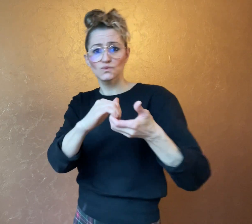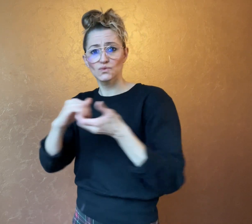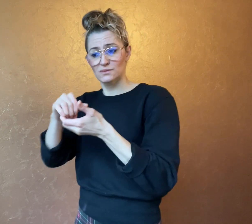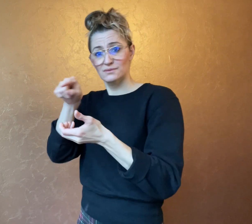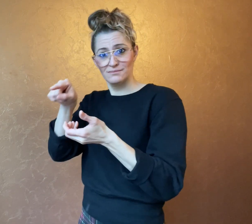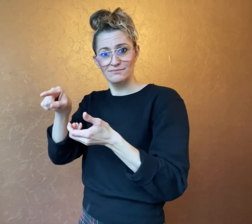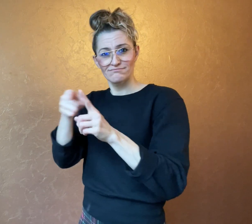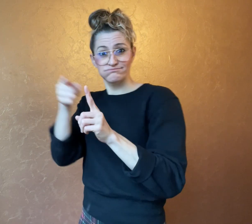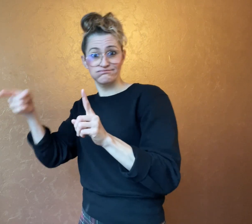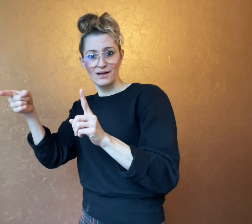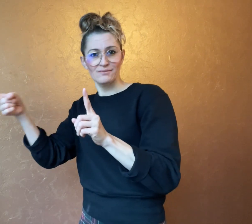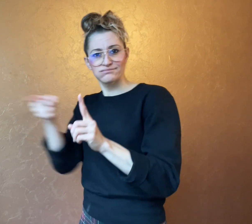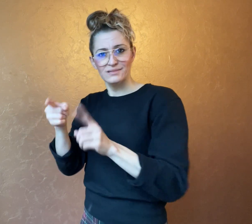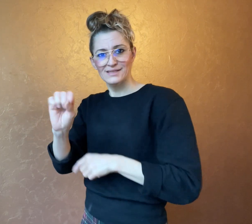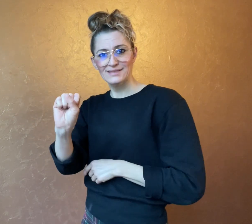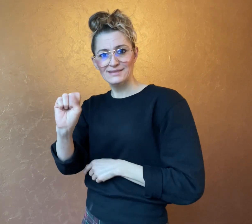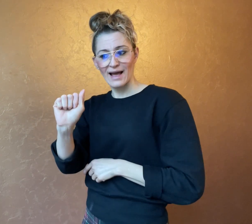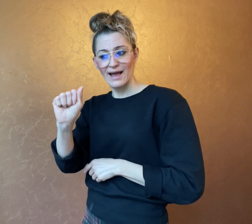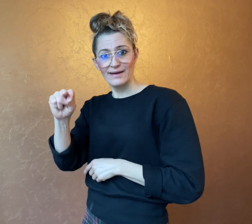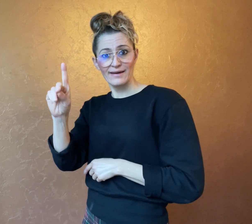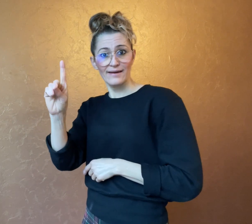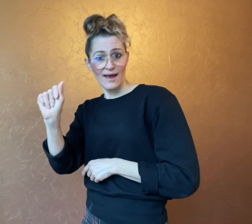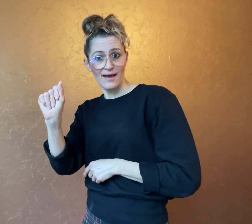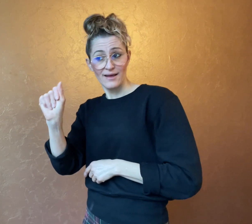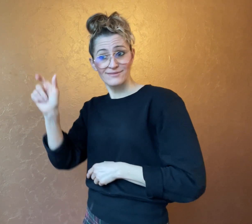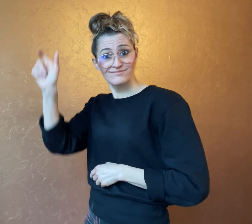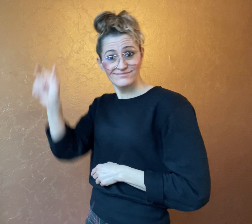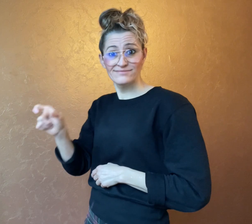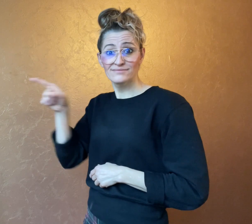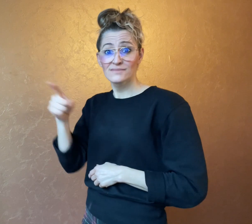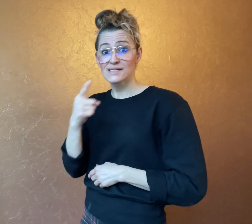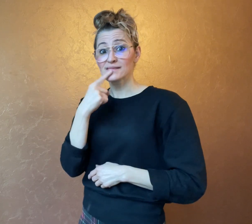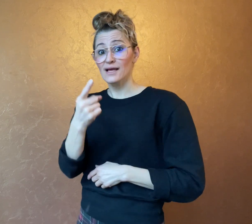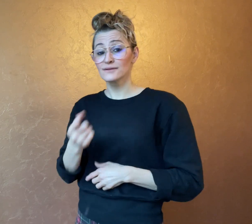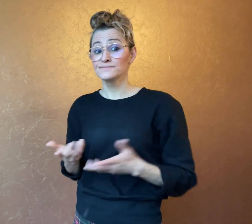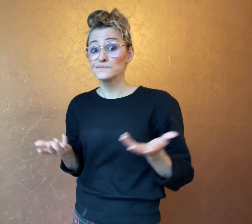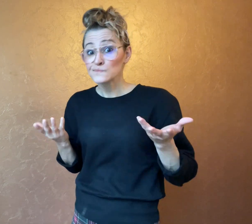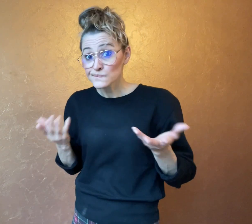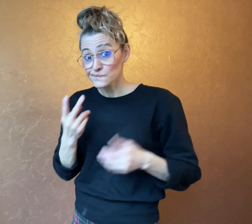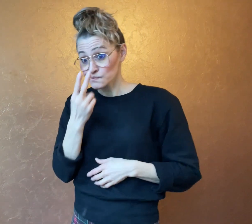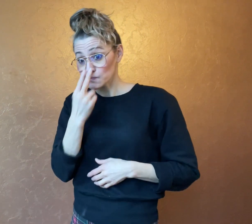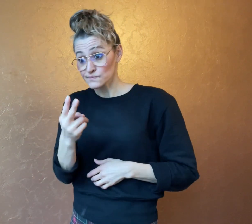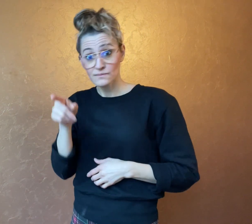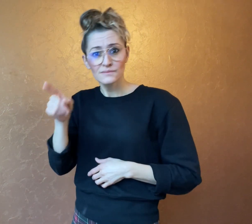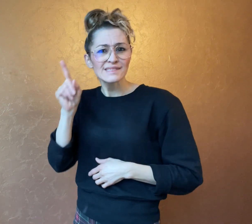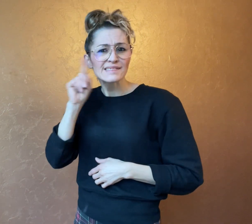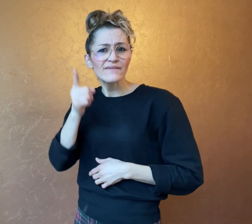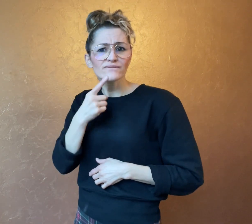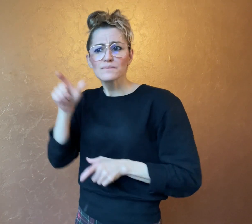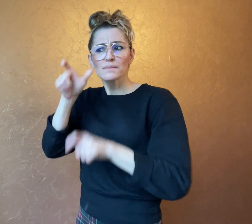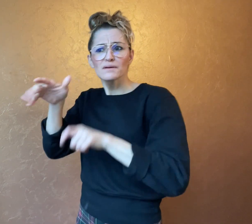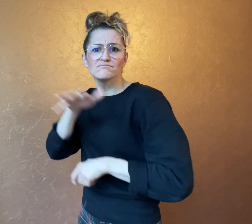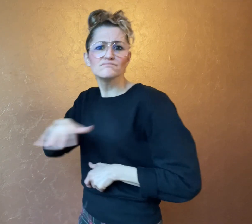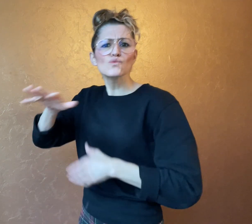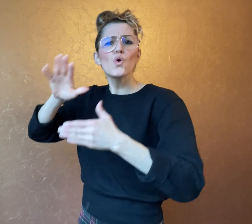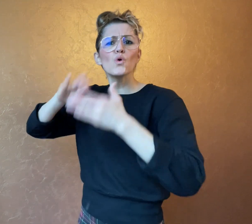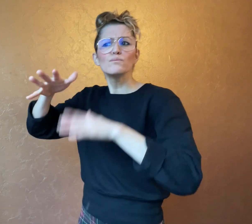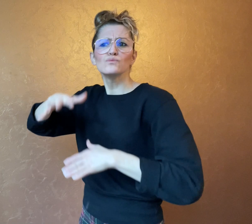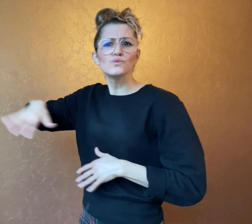of the South African National Deaf Association (SANDA) said,